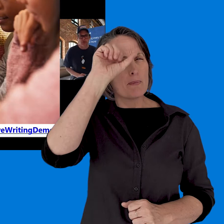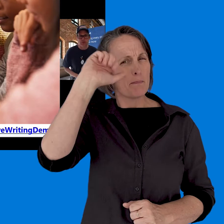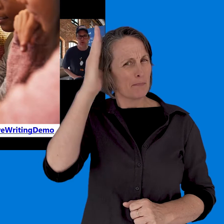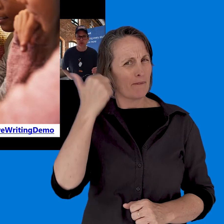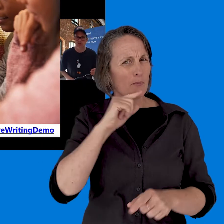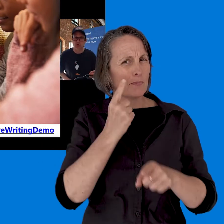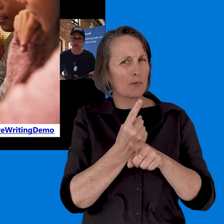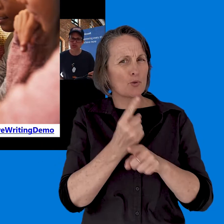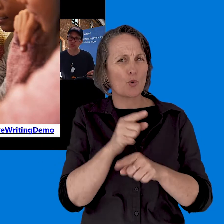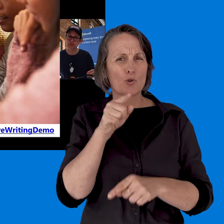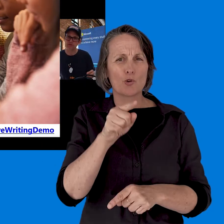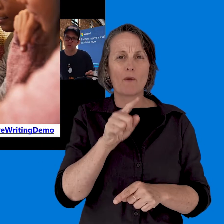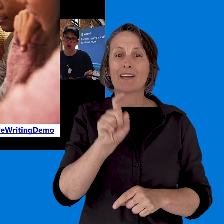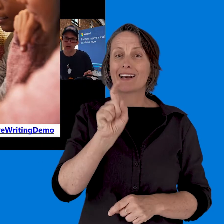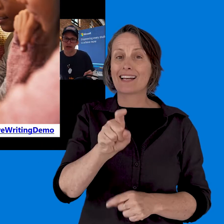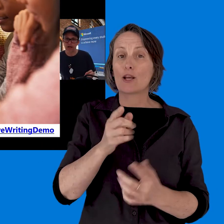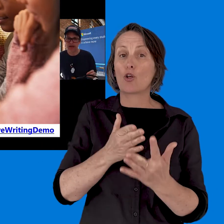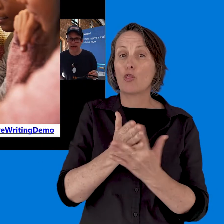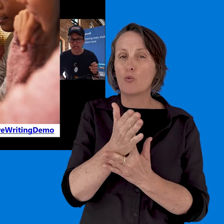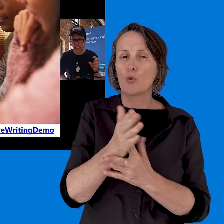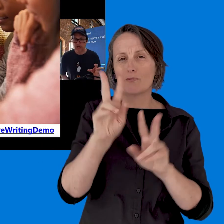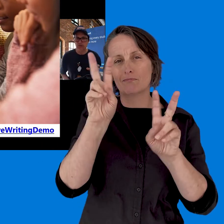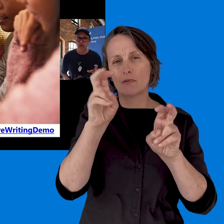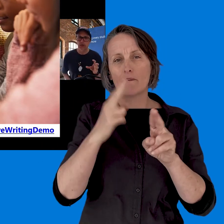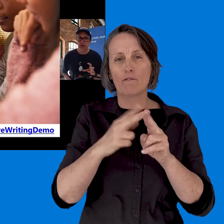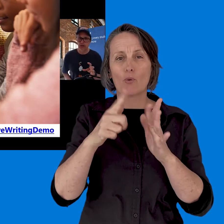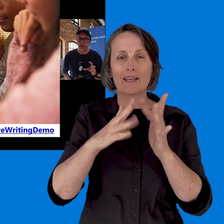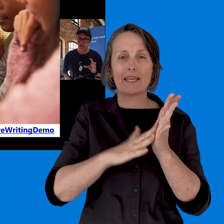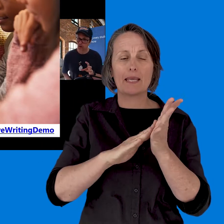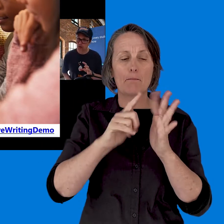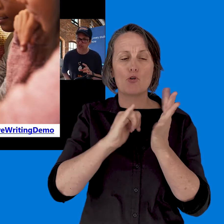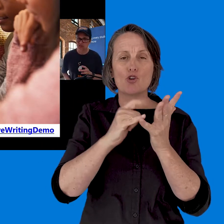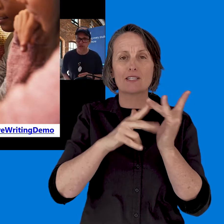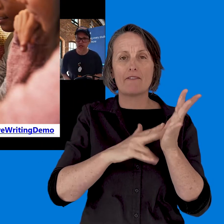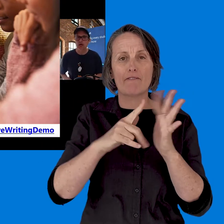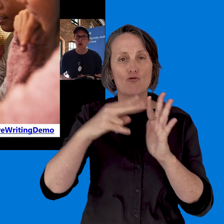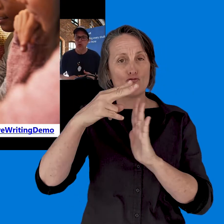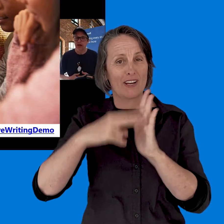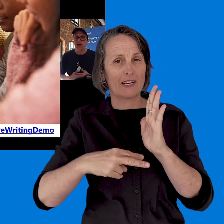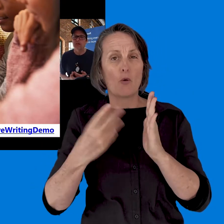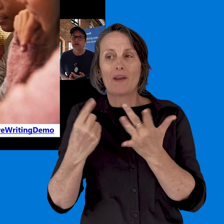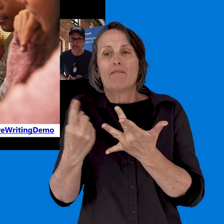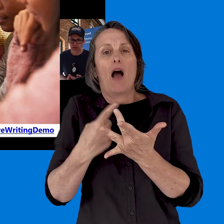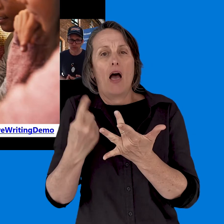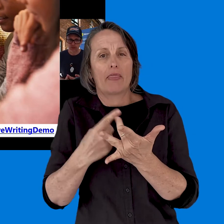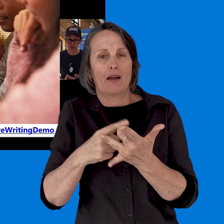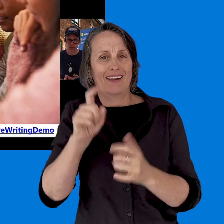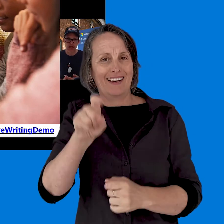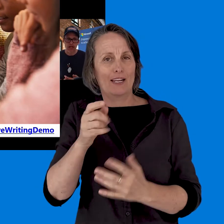Now, remember, I was talking to you before about that click-through for immersive reader. We have other click-throughs, OK.